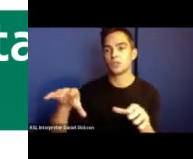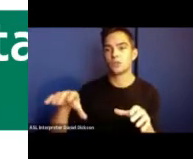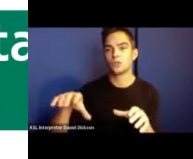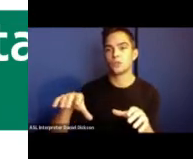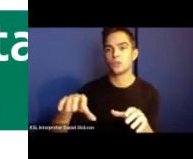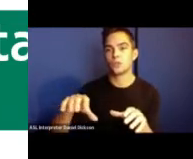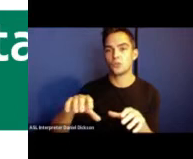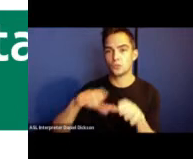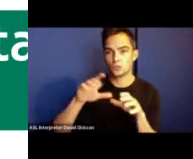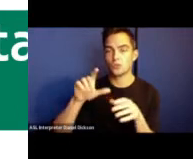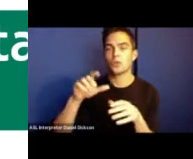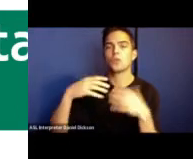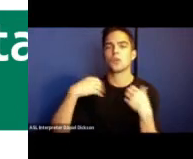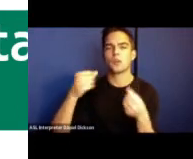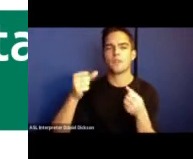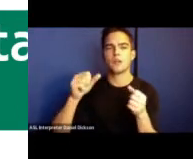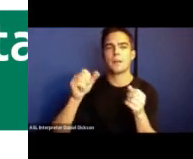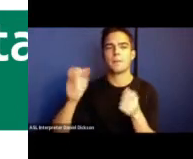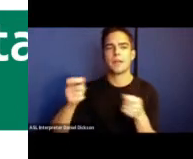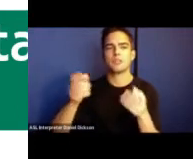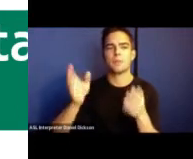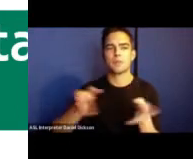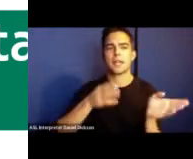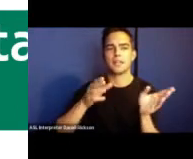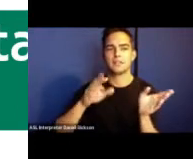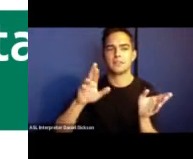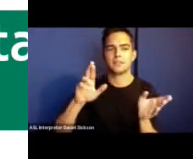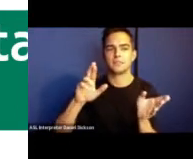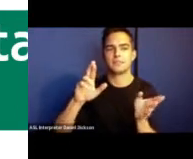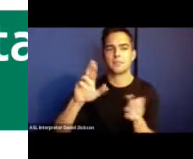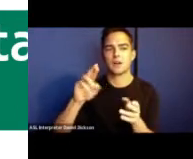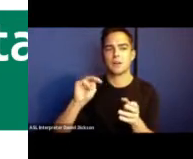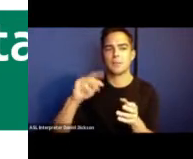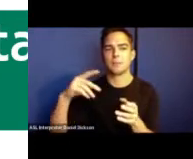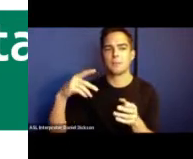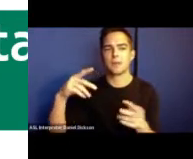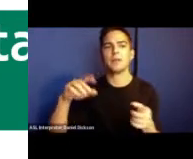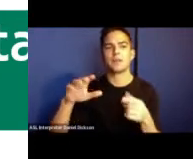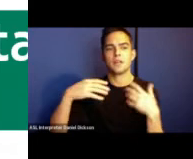recovery management plans, create smart goals, and action plans. The recovery vital signs,